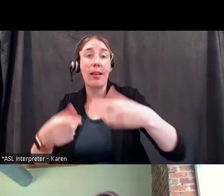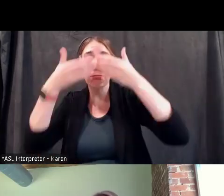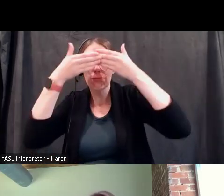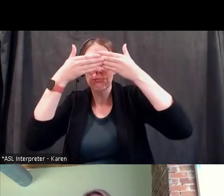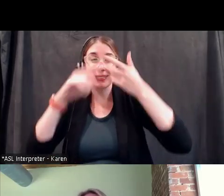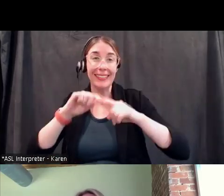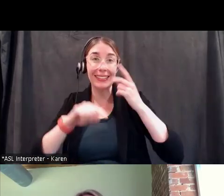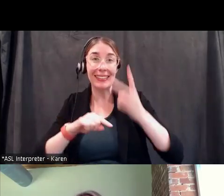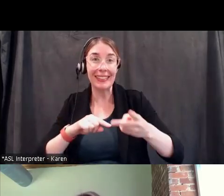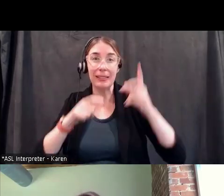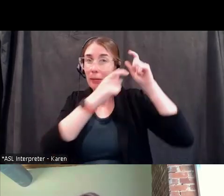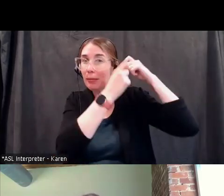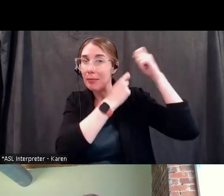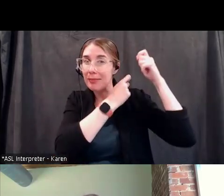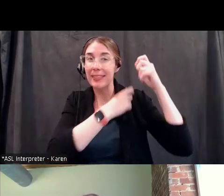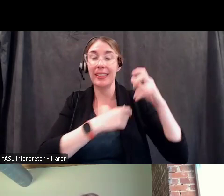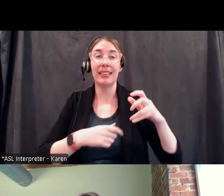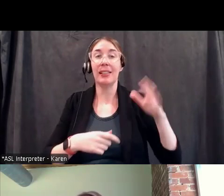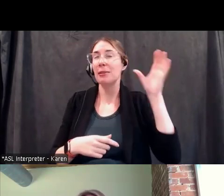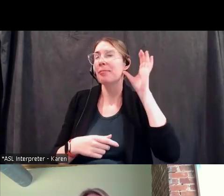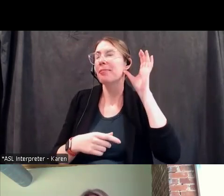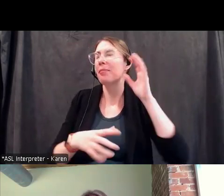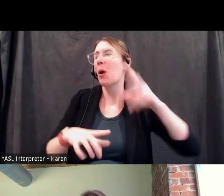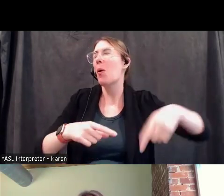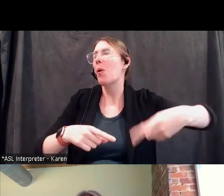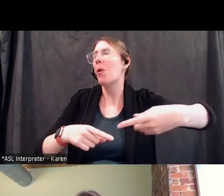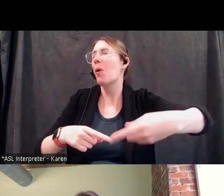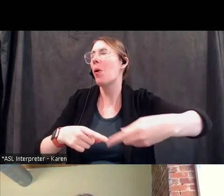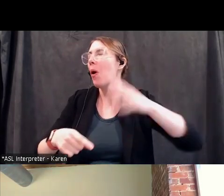the ball and when it came to a certain point, then you had to kick it and if you're in the outfield,